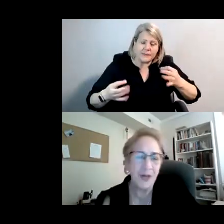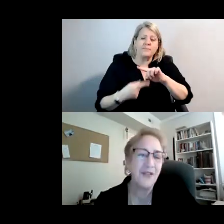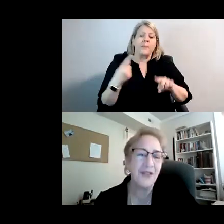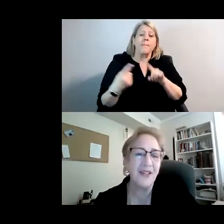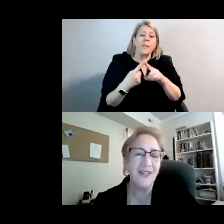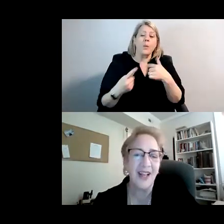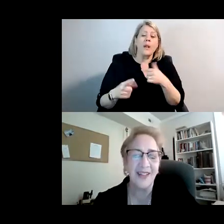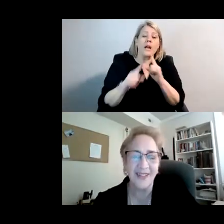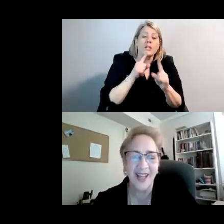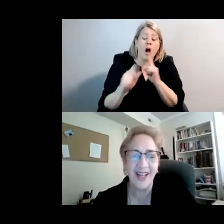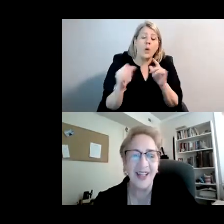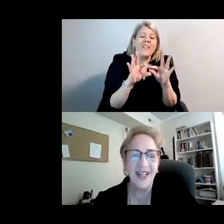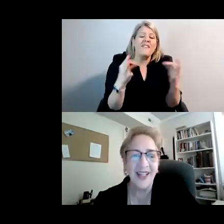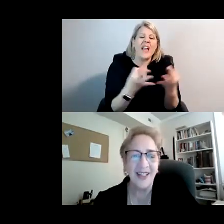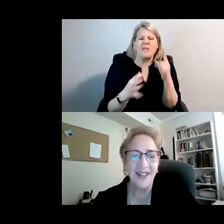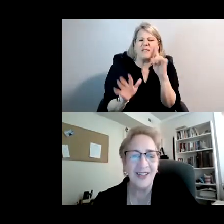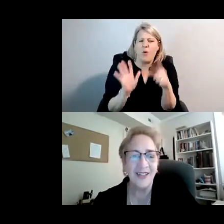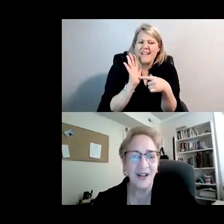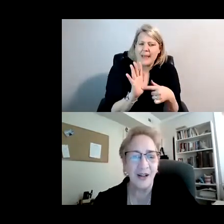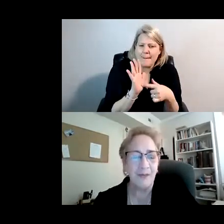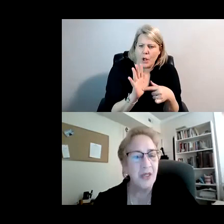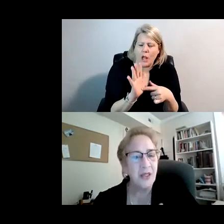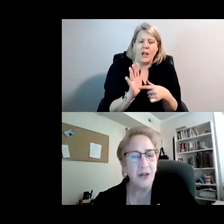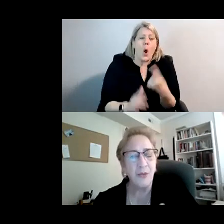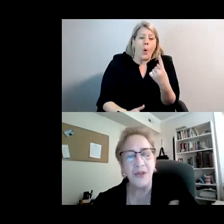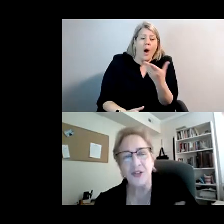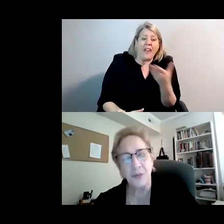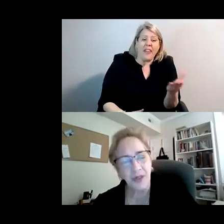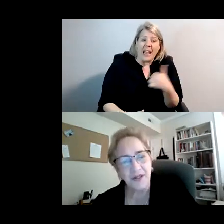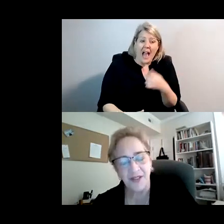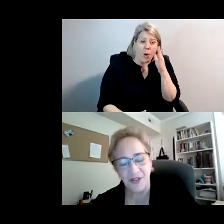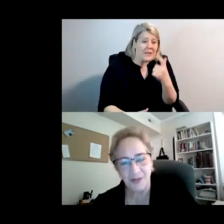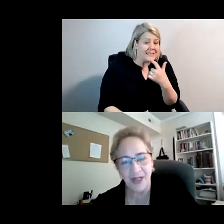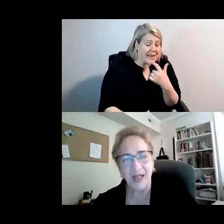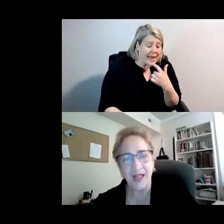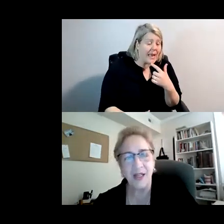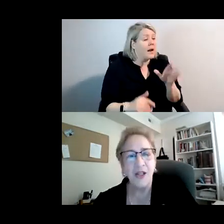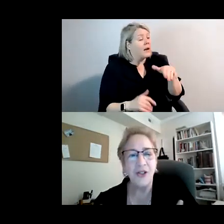one of the things that I say is, you know, with supported decision-making,